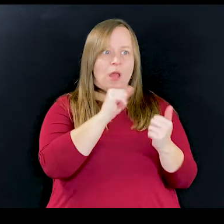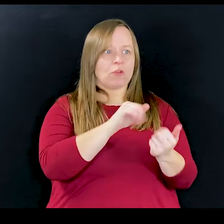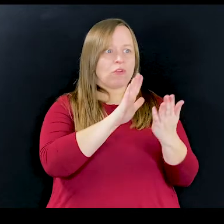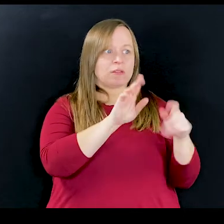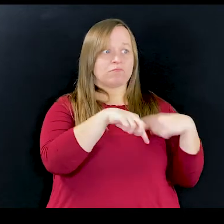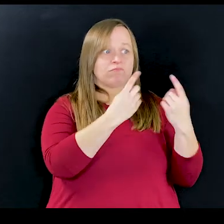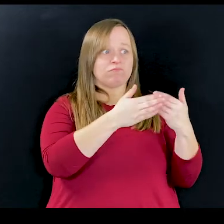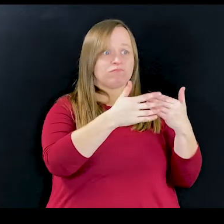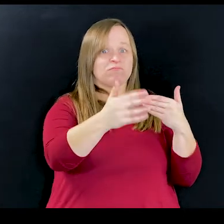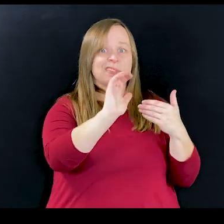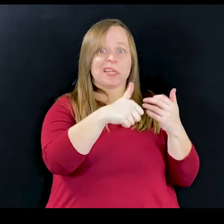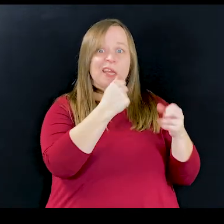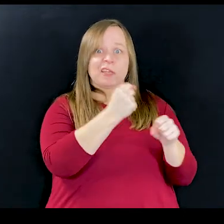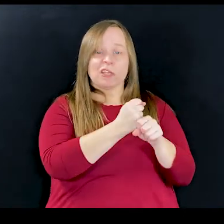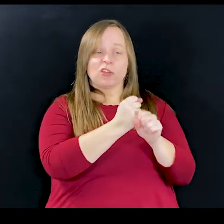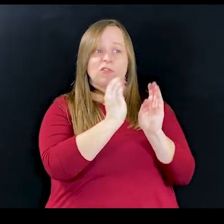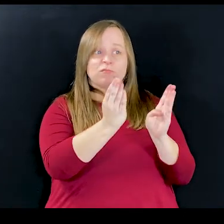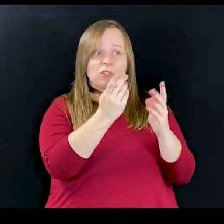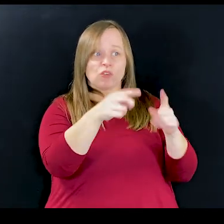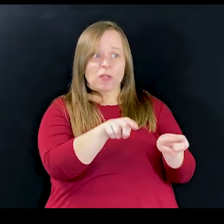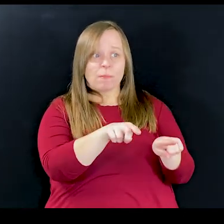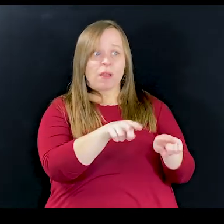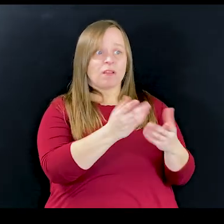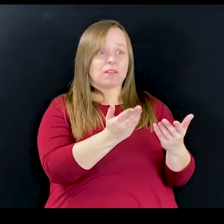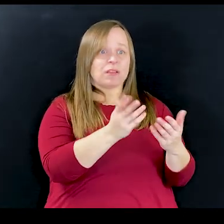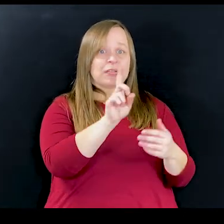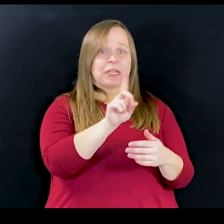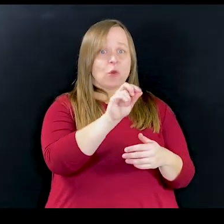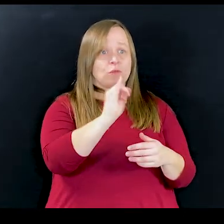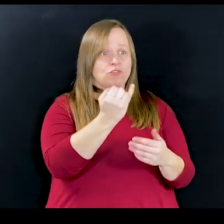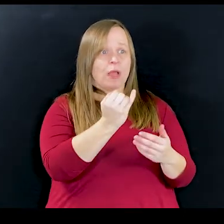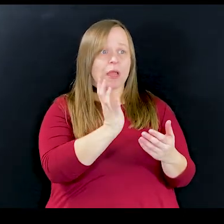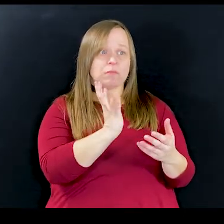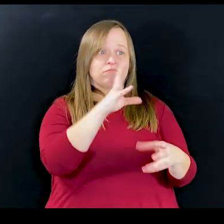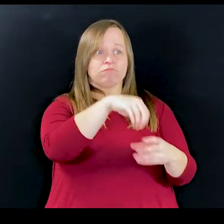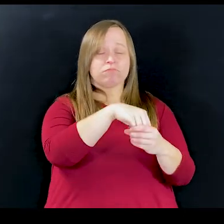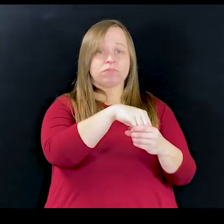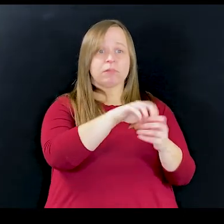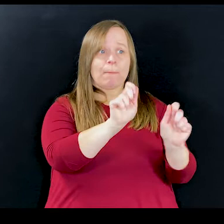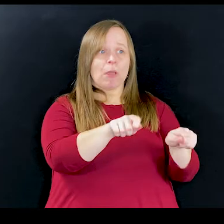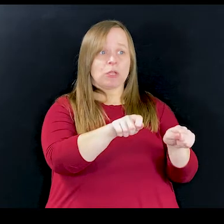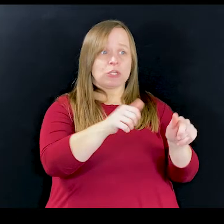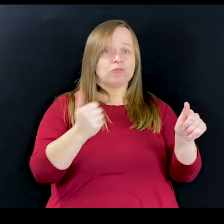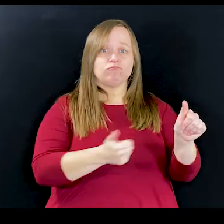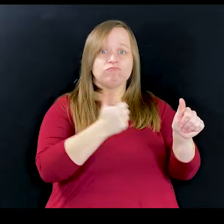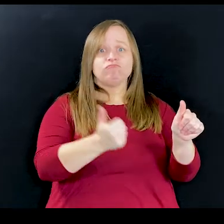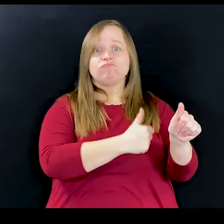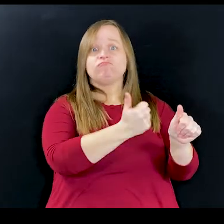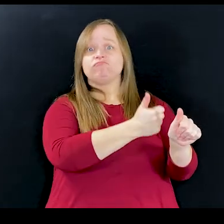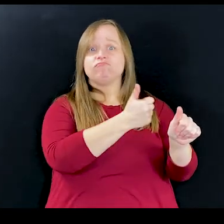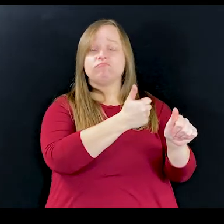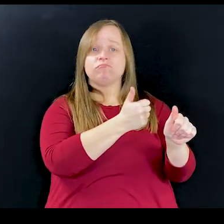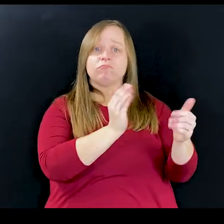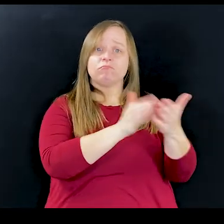being addressed during the term of this agreement, DOJ did carve out the ability to pursue